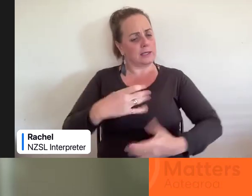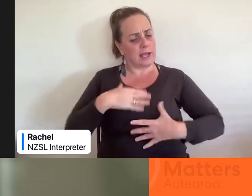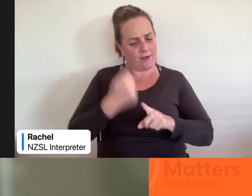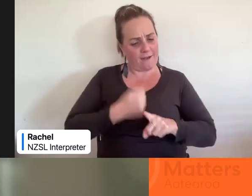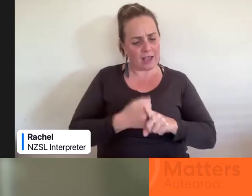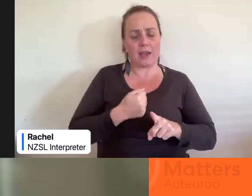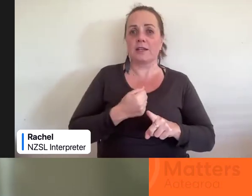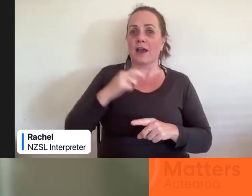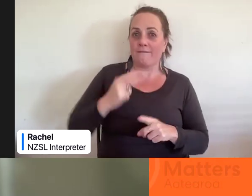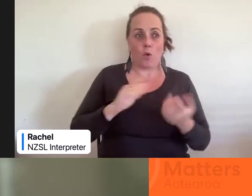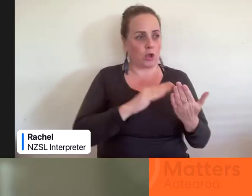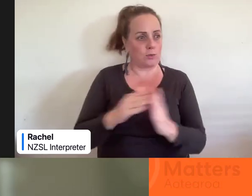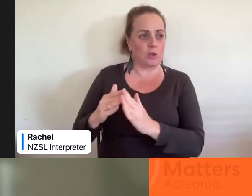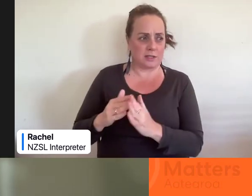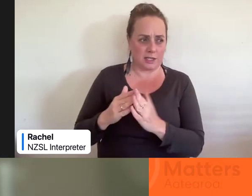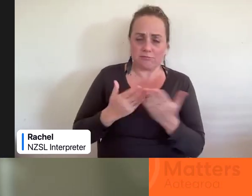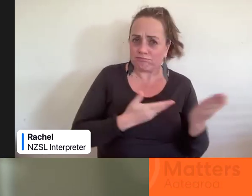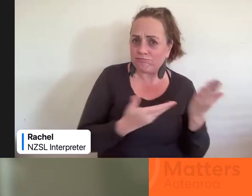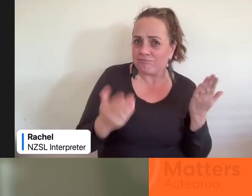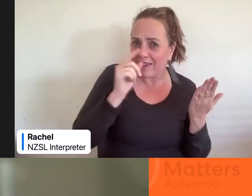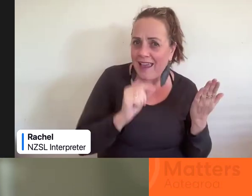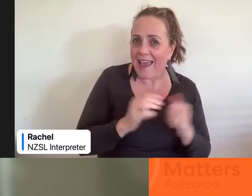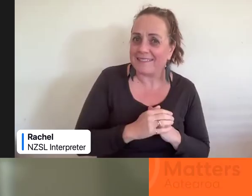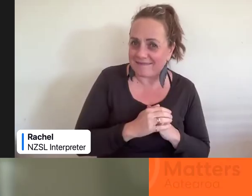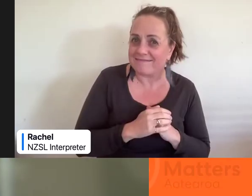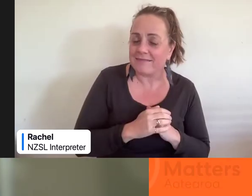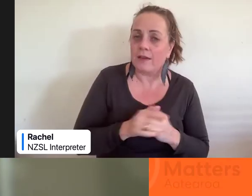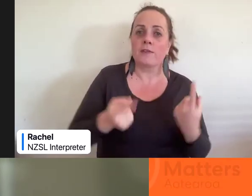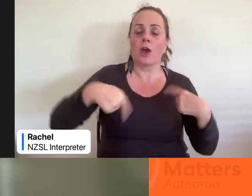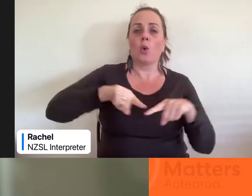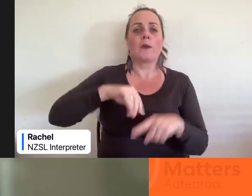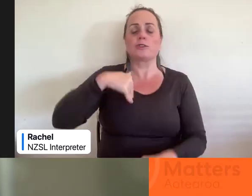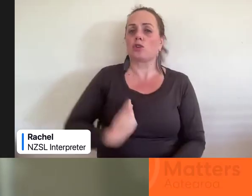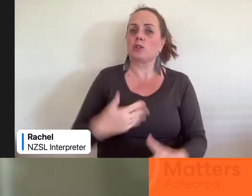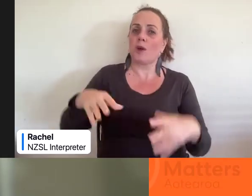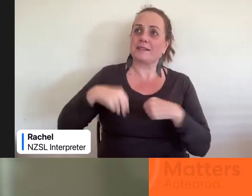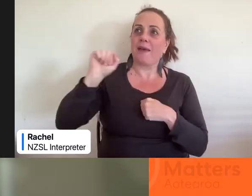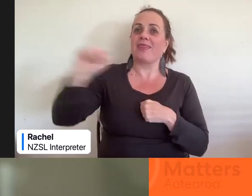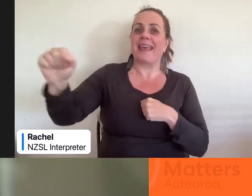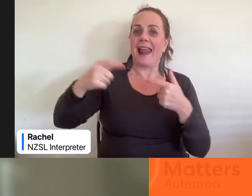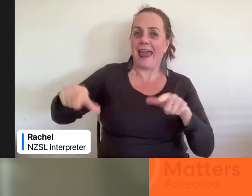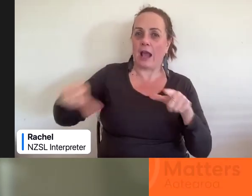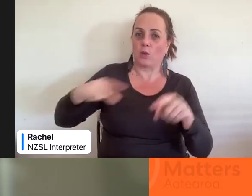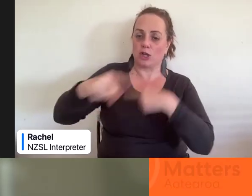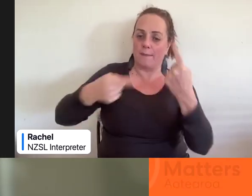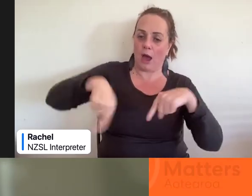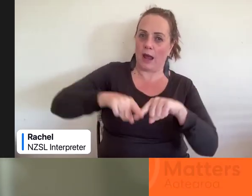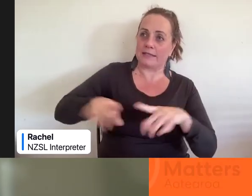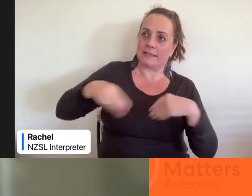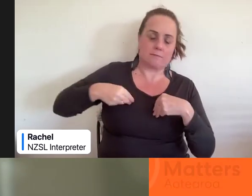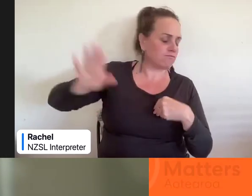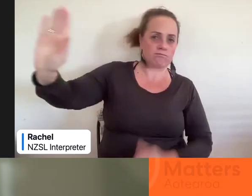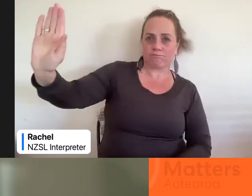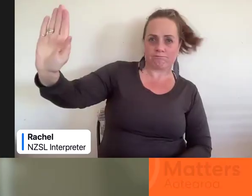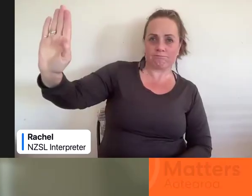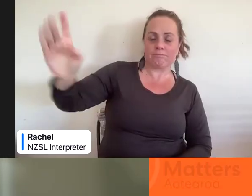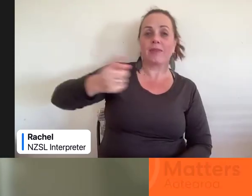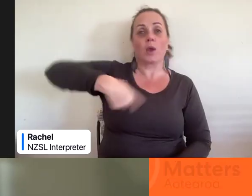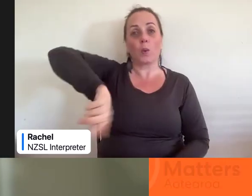for the community. We do not need to accept their languaging of us. We are in our own rights, we are